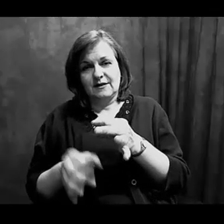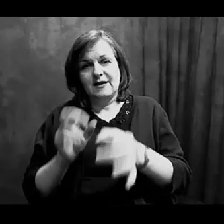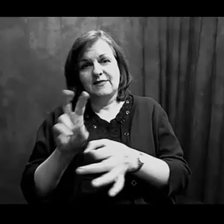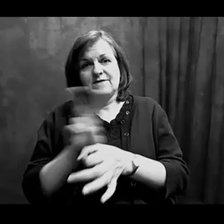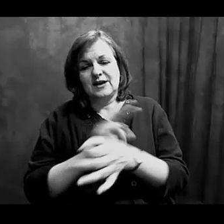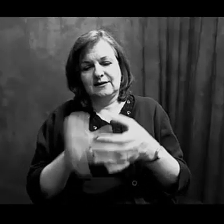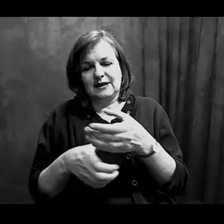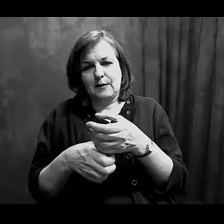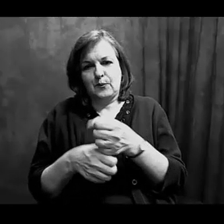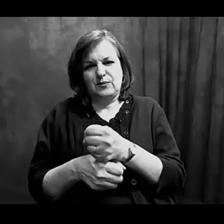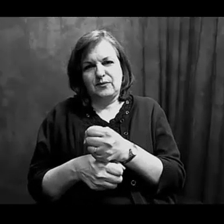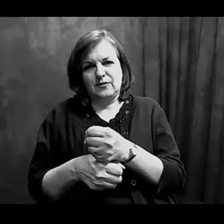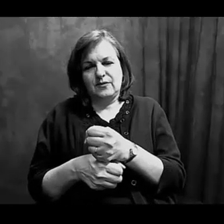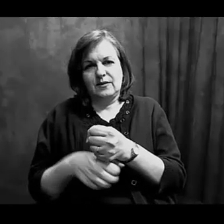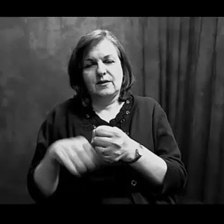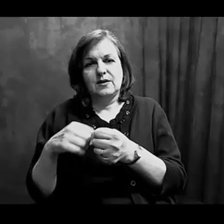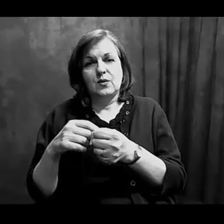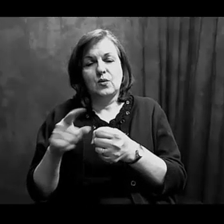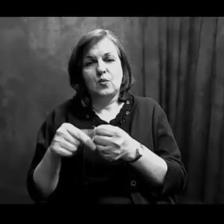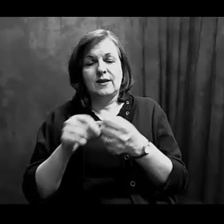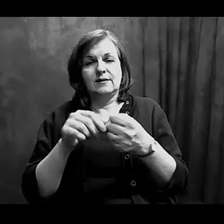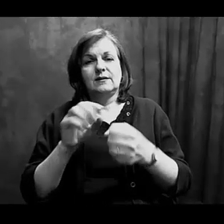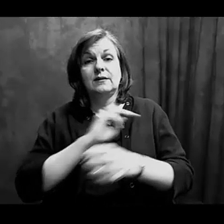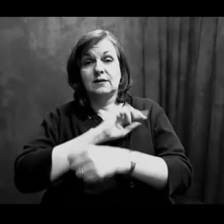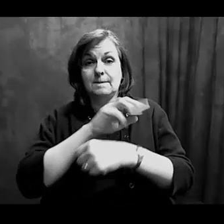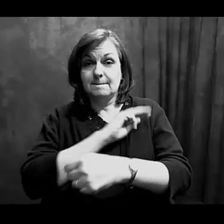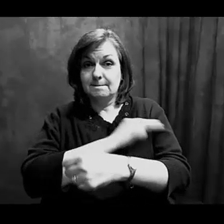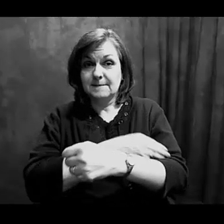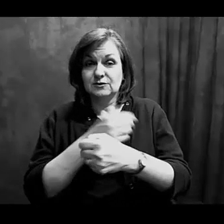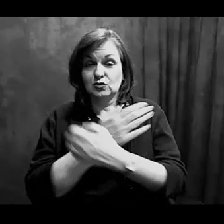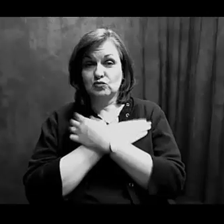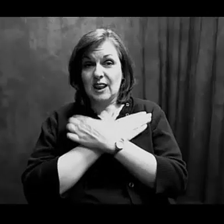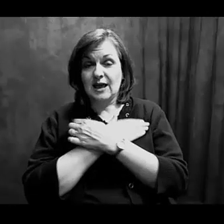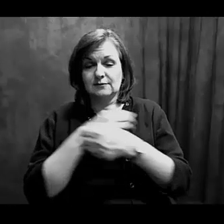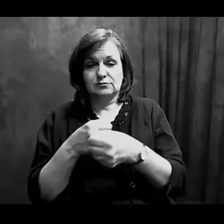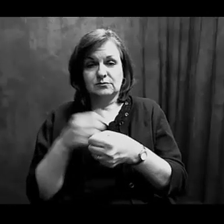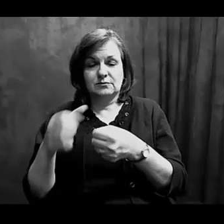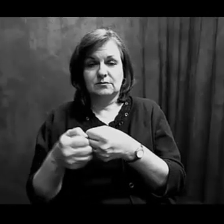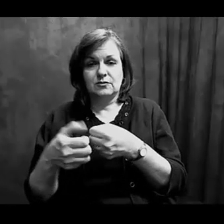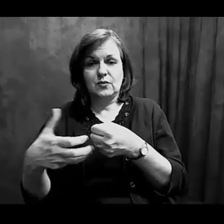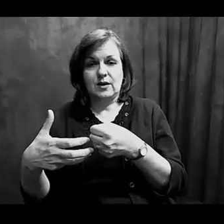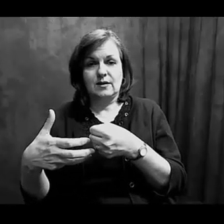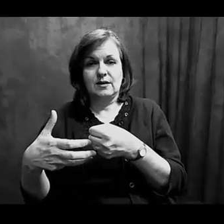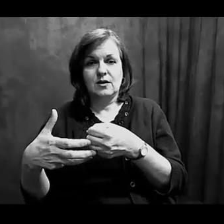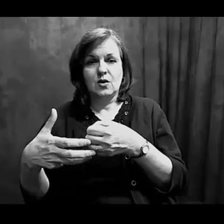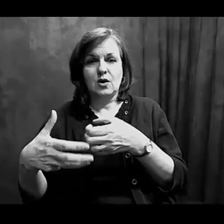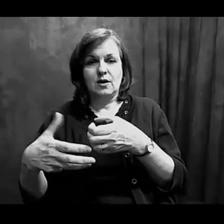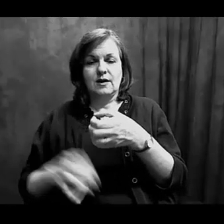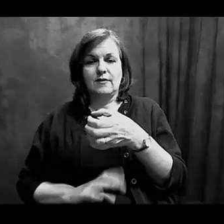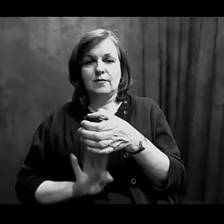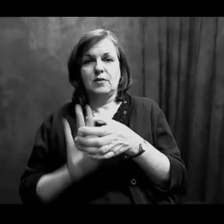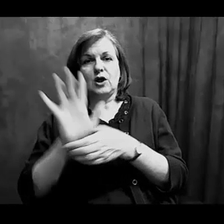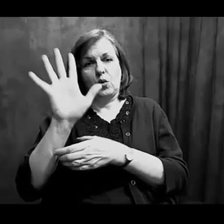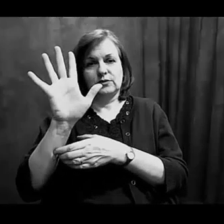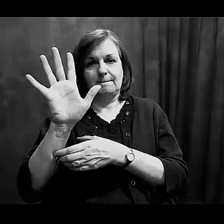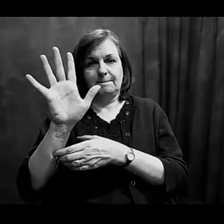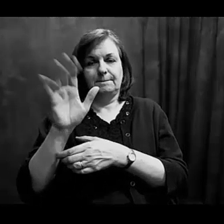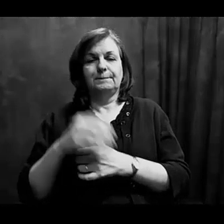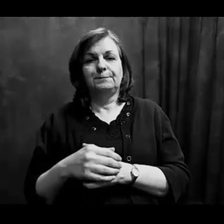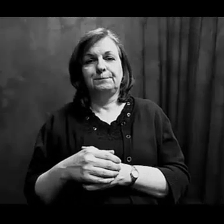when we relax the muscles again the valves are gonna open and allow blood to flow in here [PAUSE and look at the picture!]